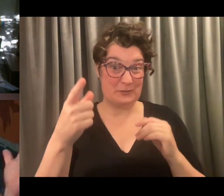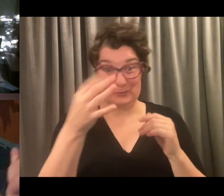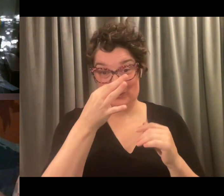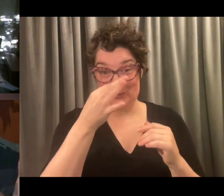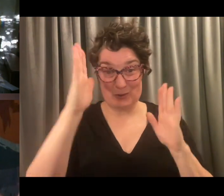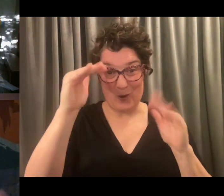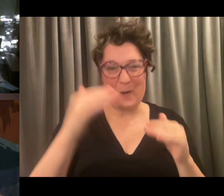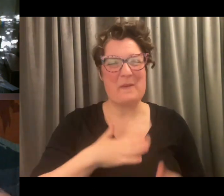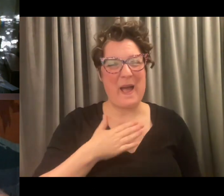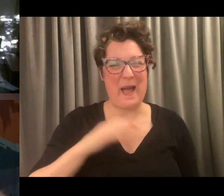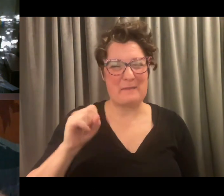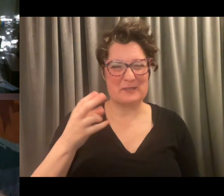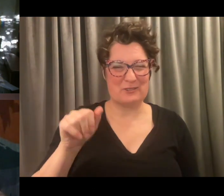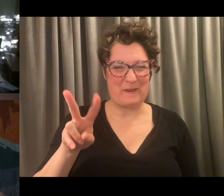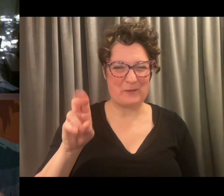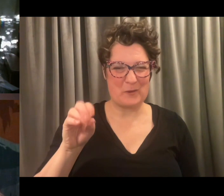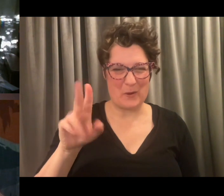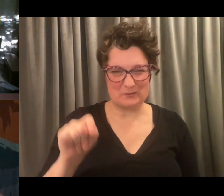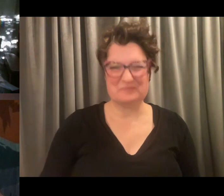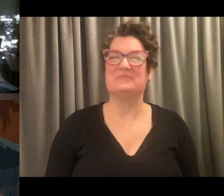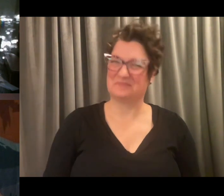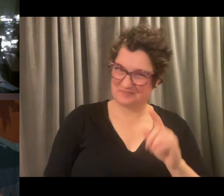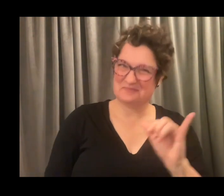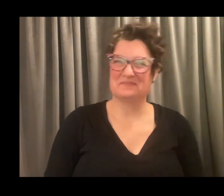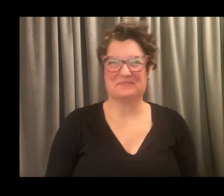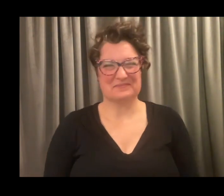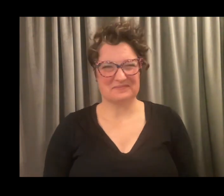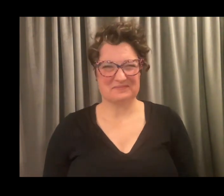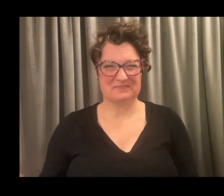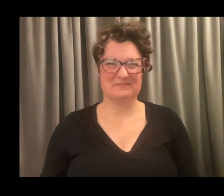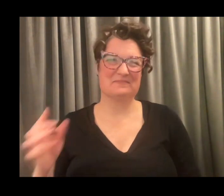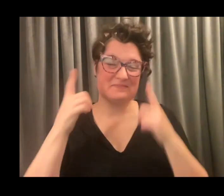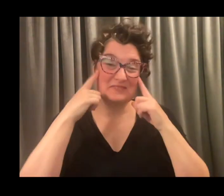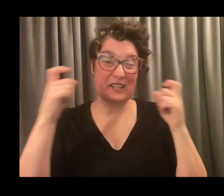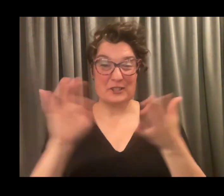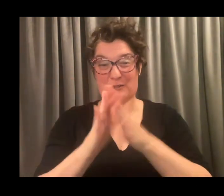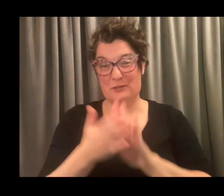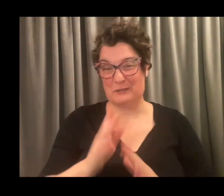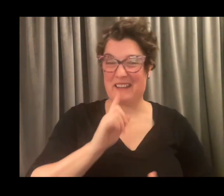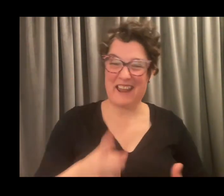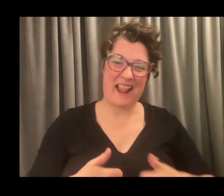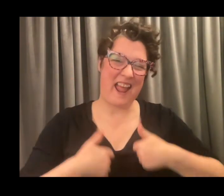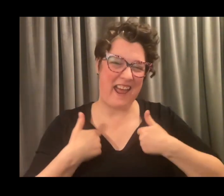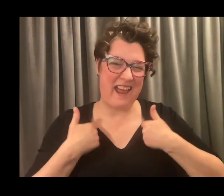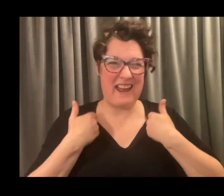Never: Ah, happy Shavuot. Dream it alive. Dreaming the World to Come.